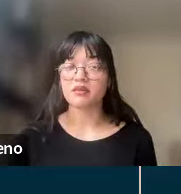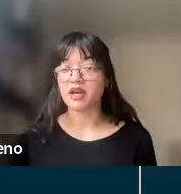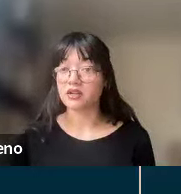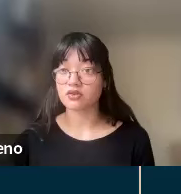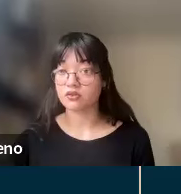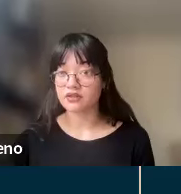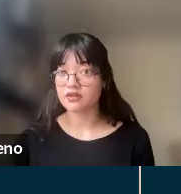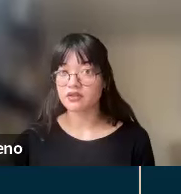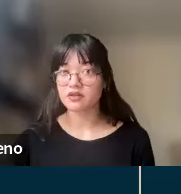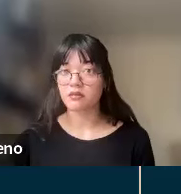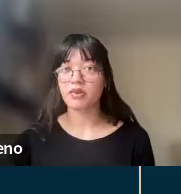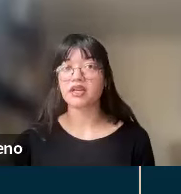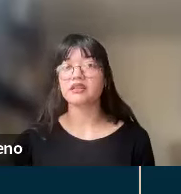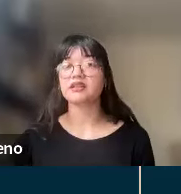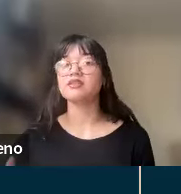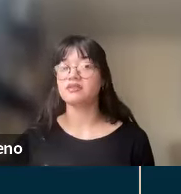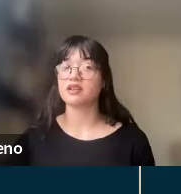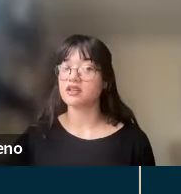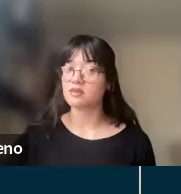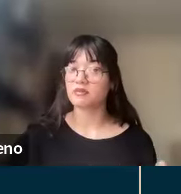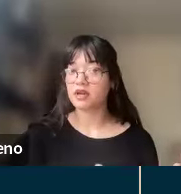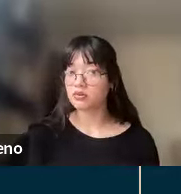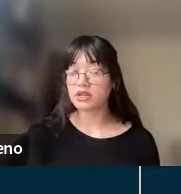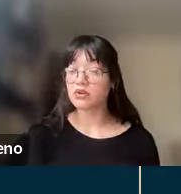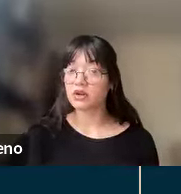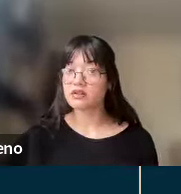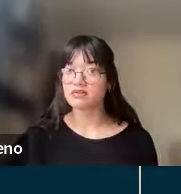by biological research but given the fact I was paying my own way through college,